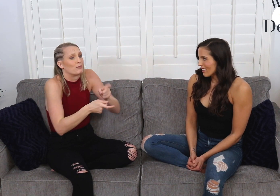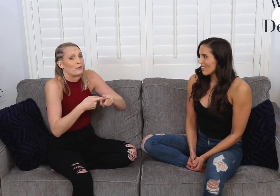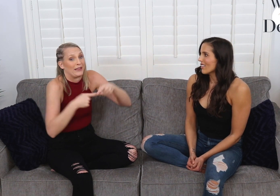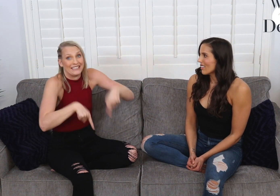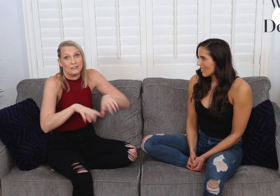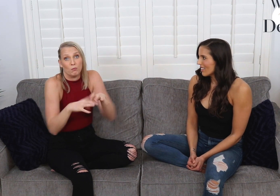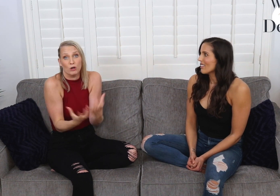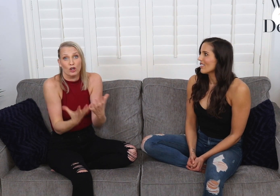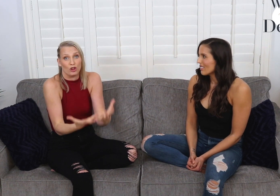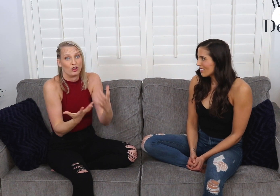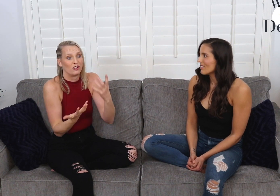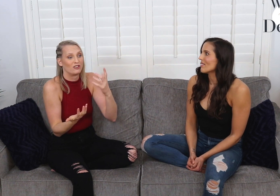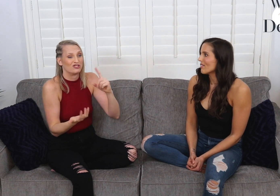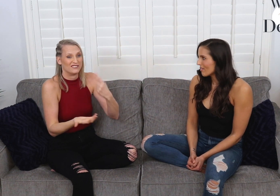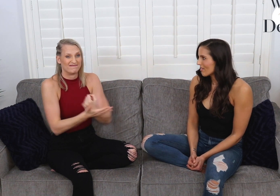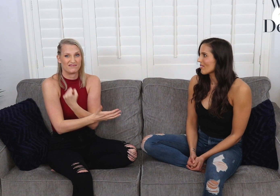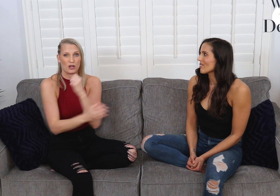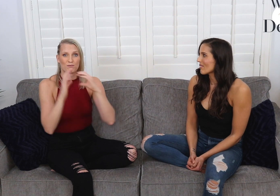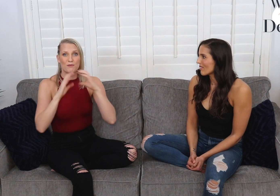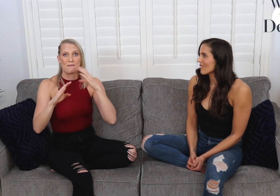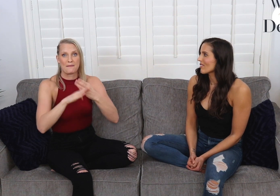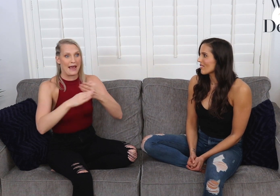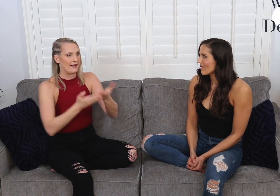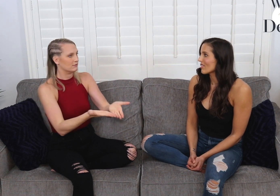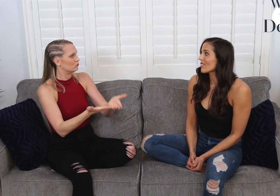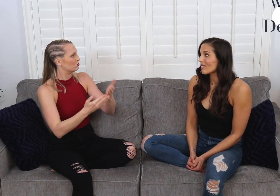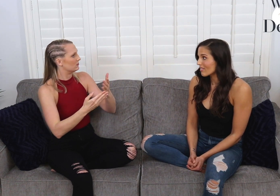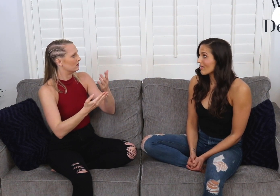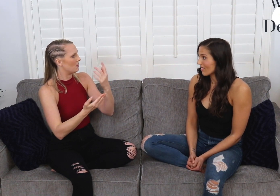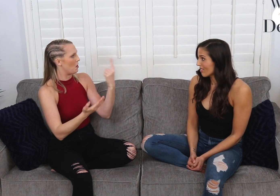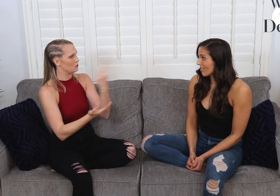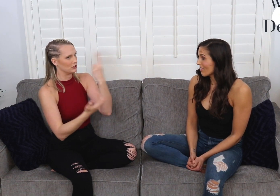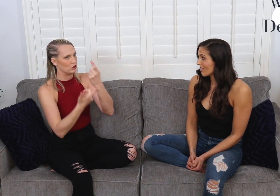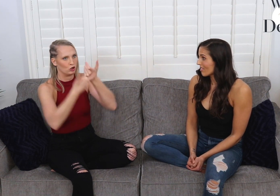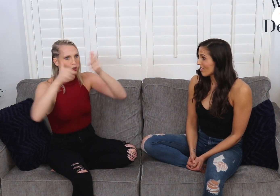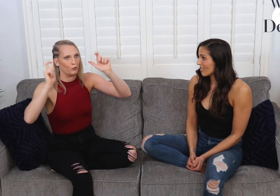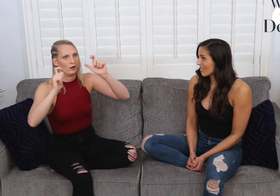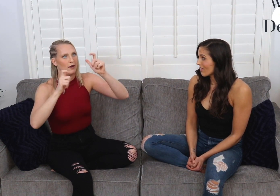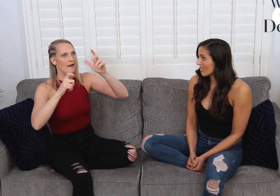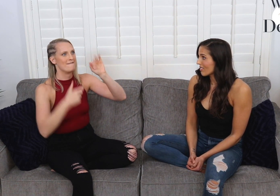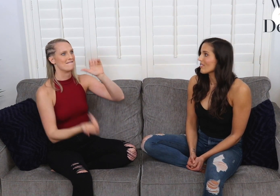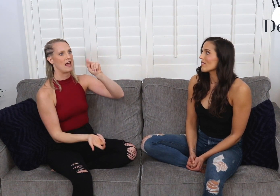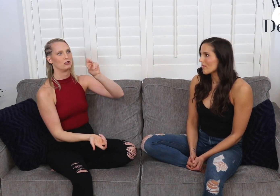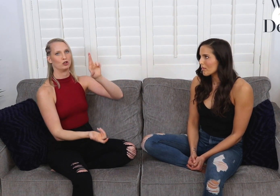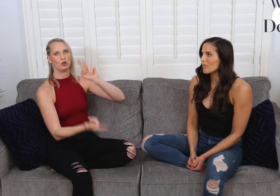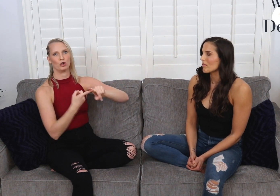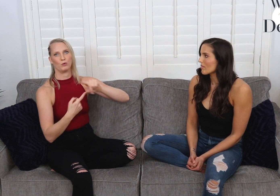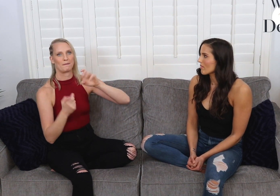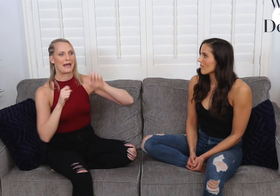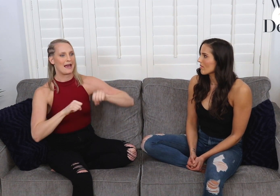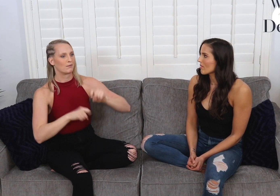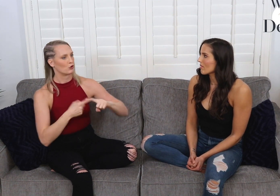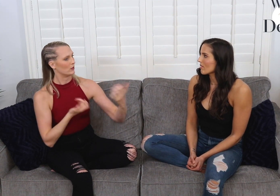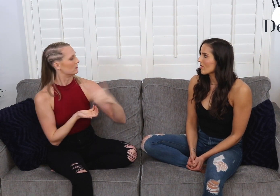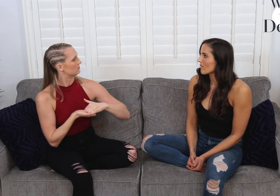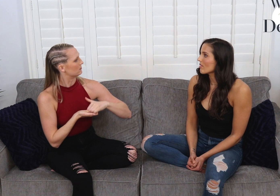to contribute to this world and unfortunately due to communication barriers, there's always a huge factor